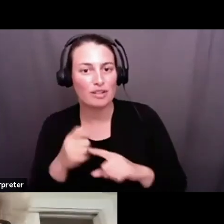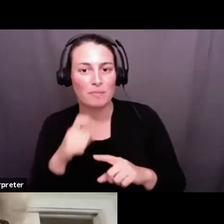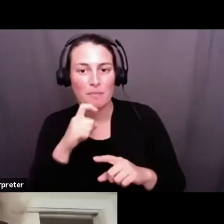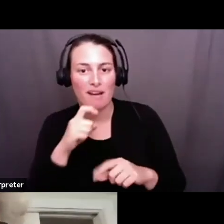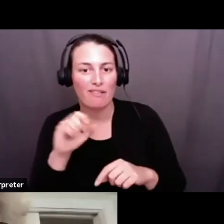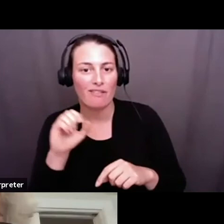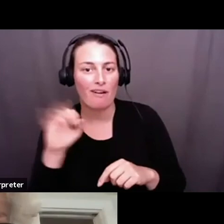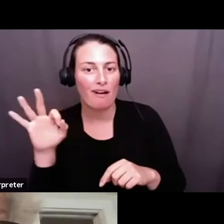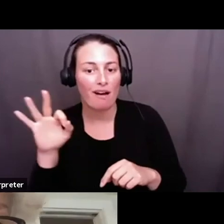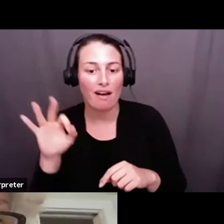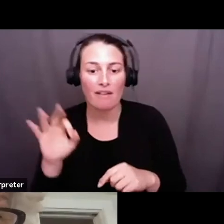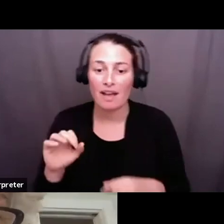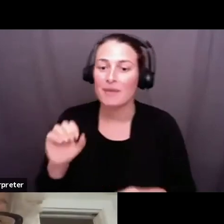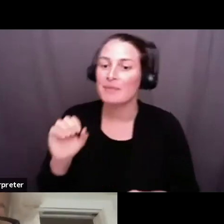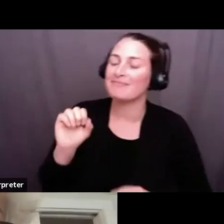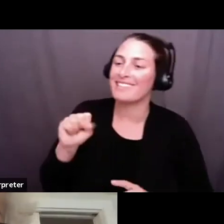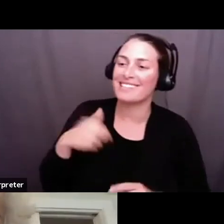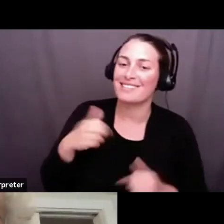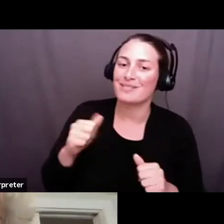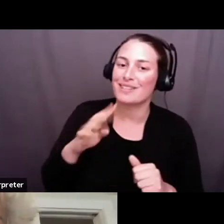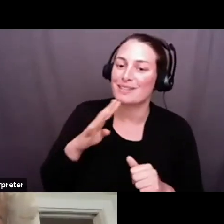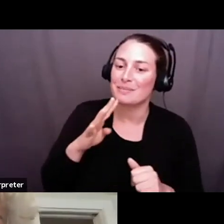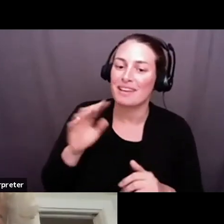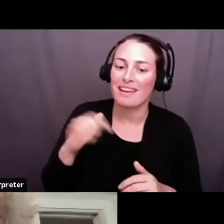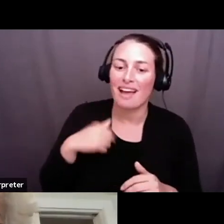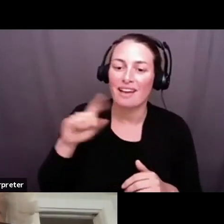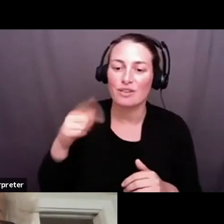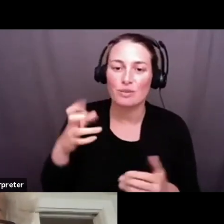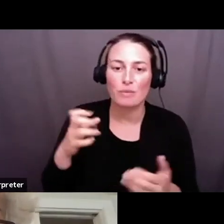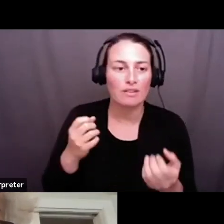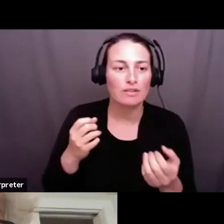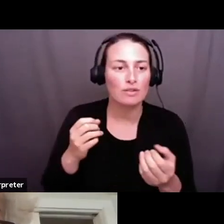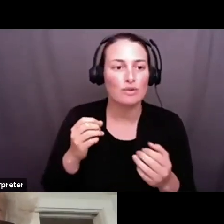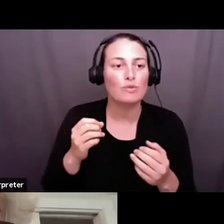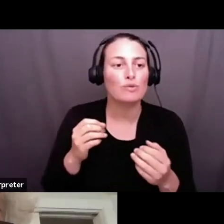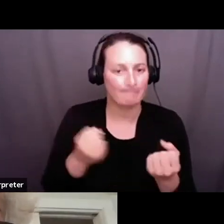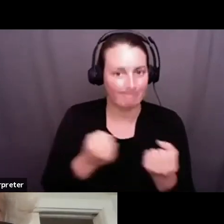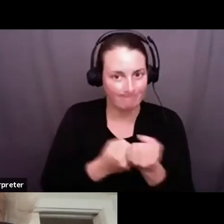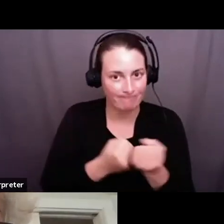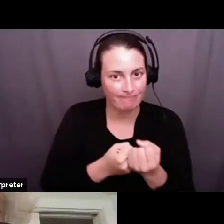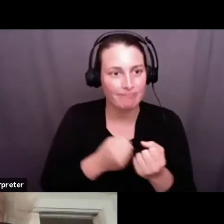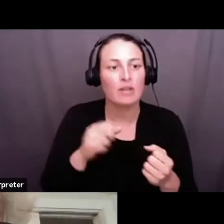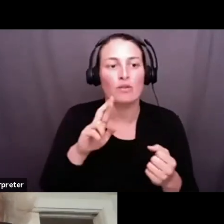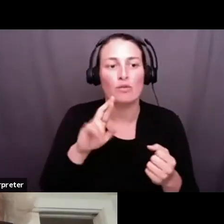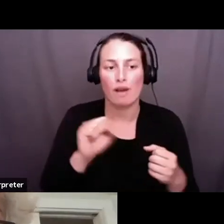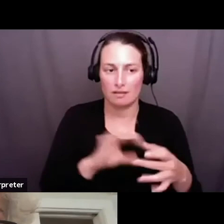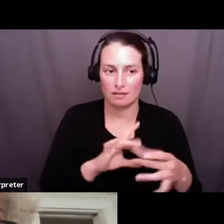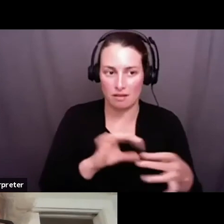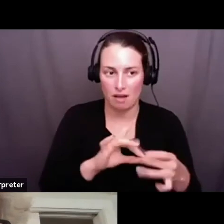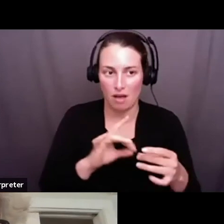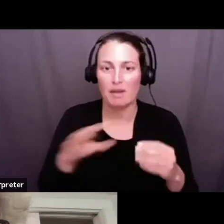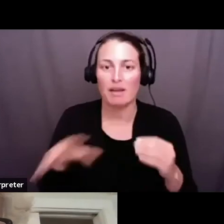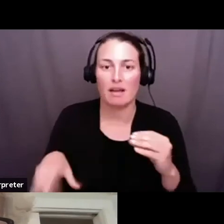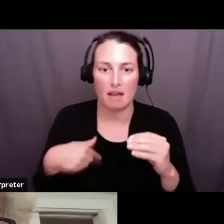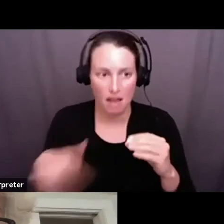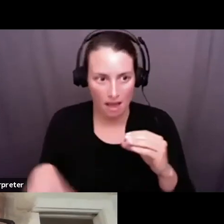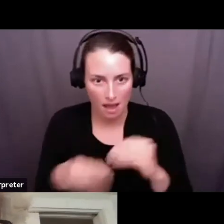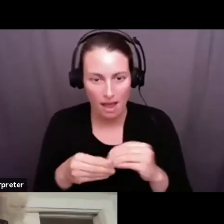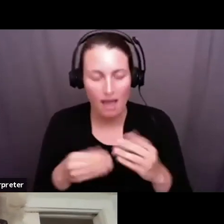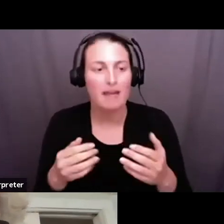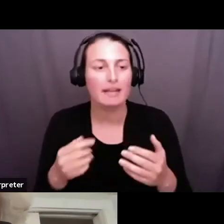I just wanted to echo what Russ said about doing a more timely white paper